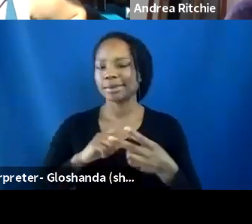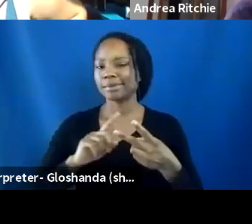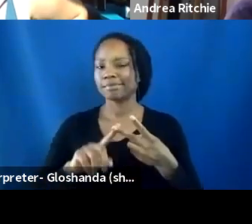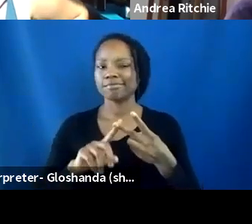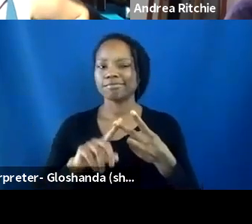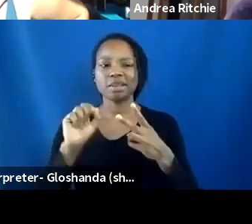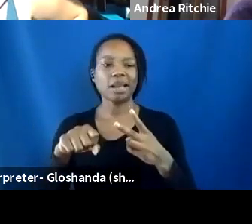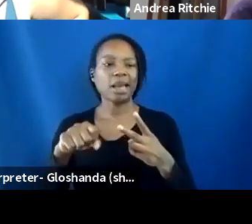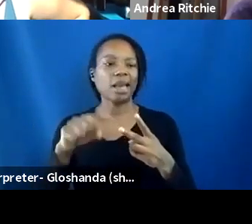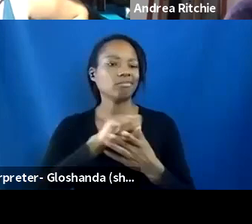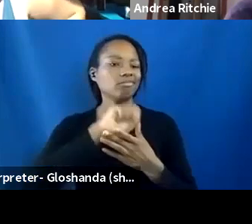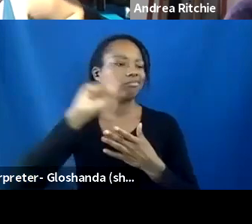because we have survived